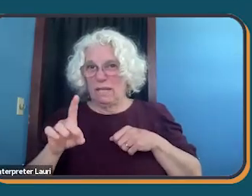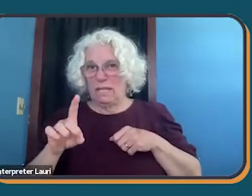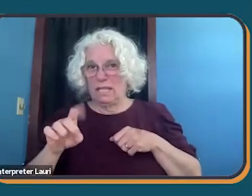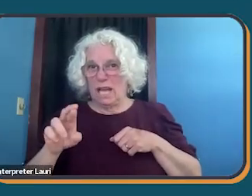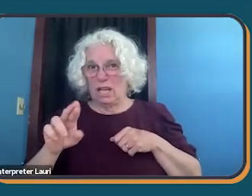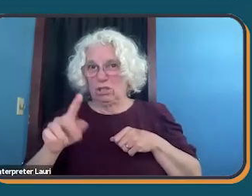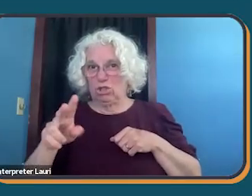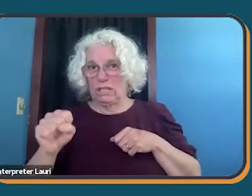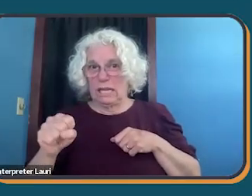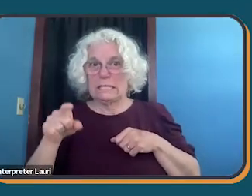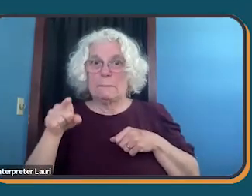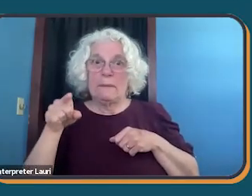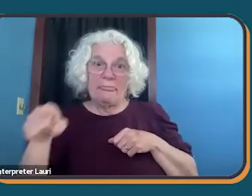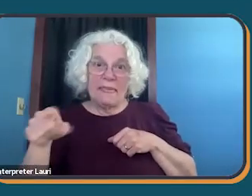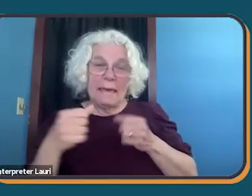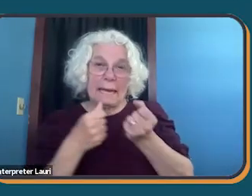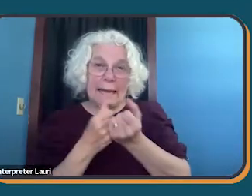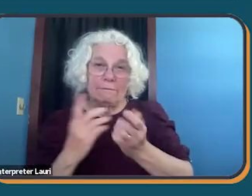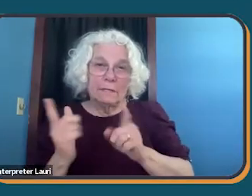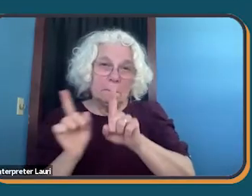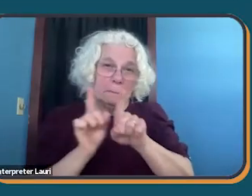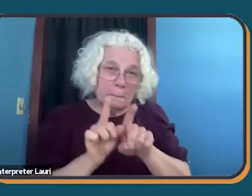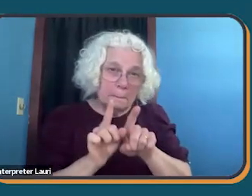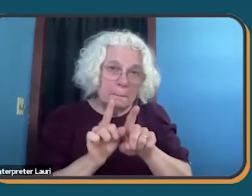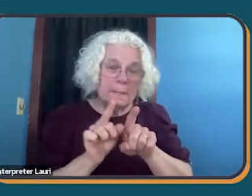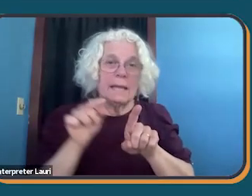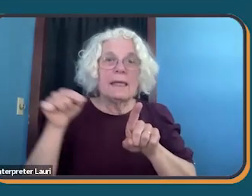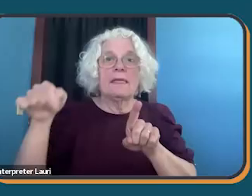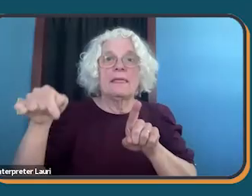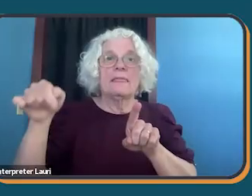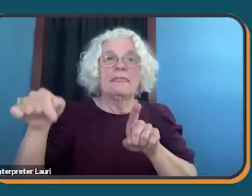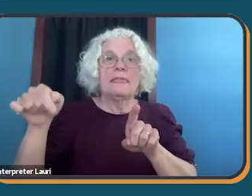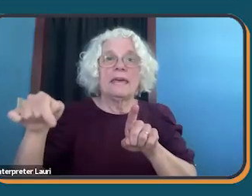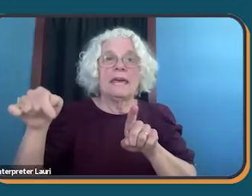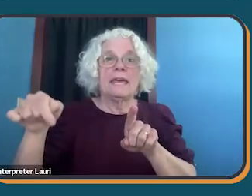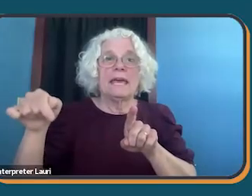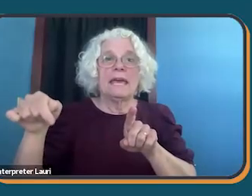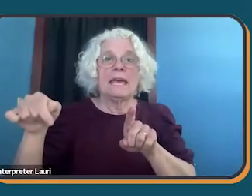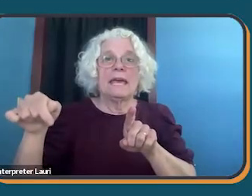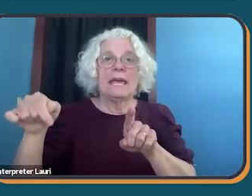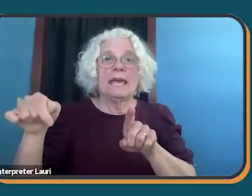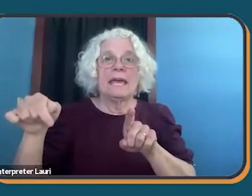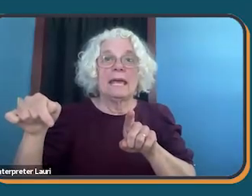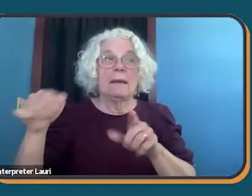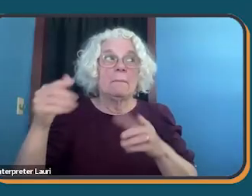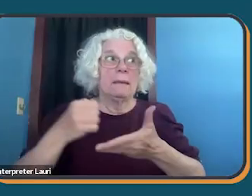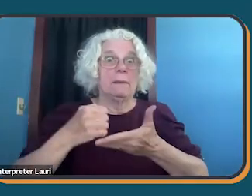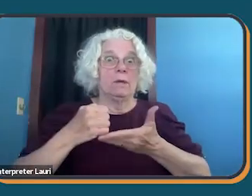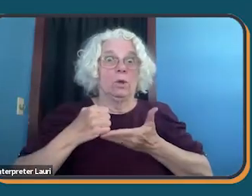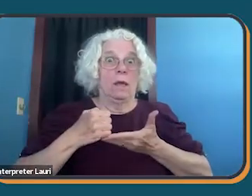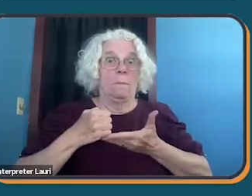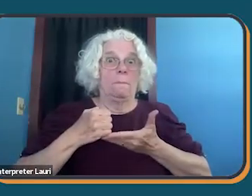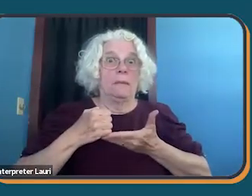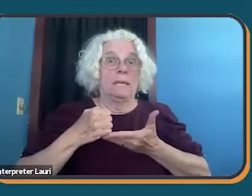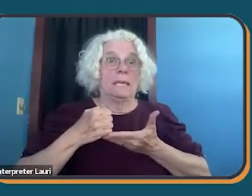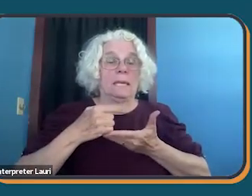that Dr. Titus was talking about, but they would ensure that my last pap smear